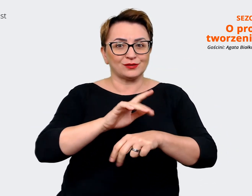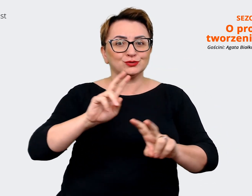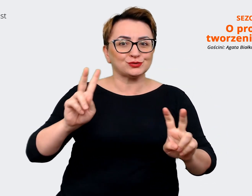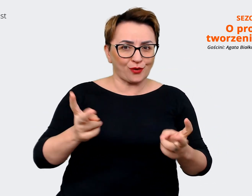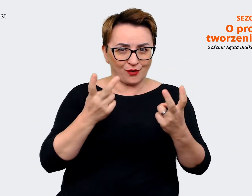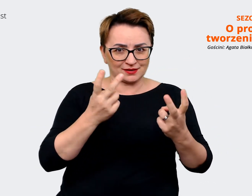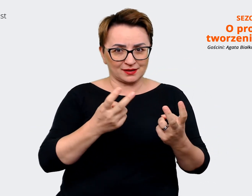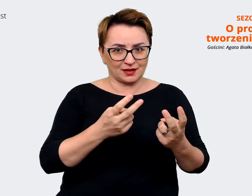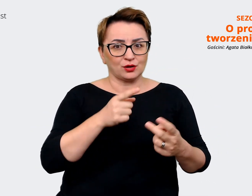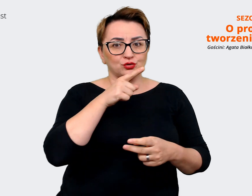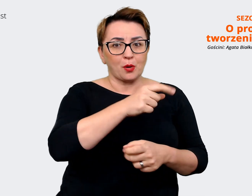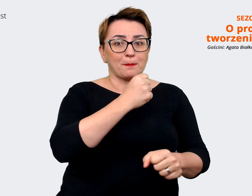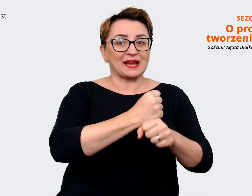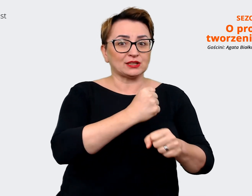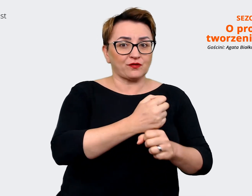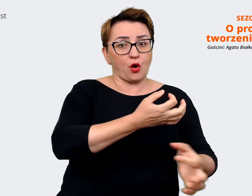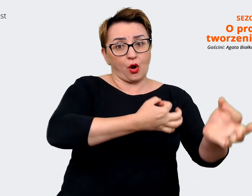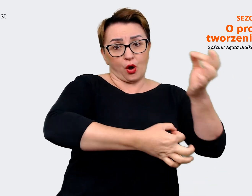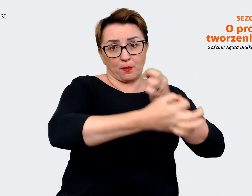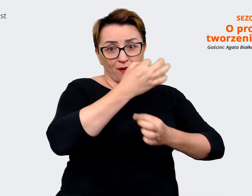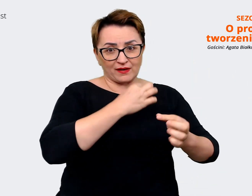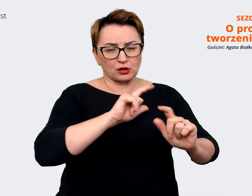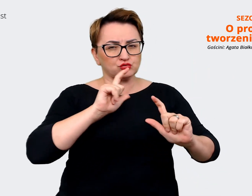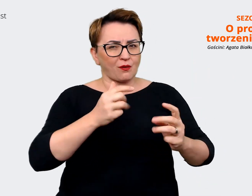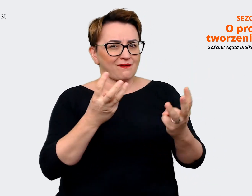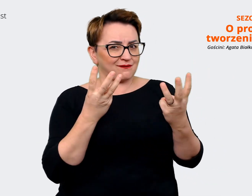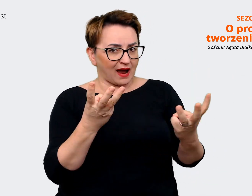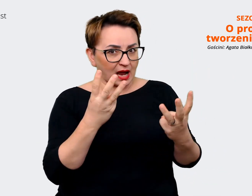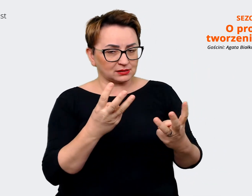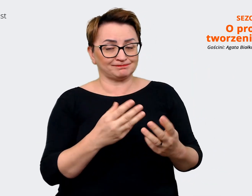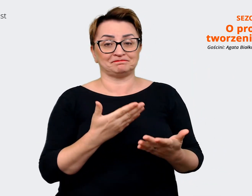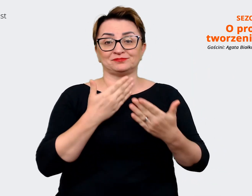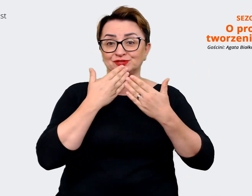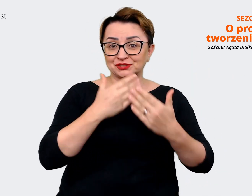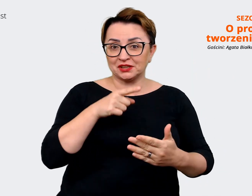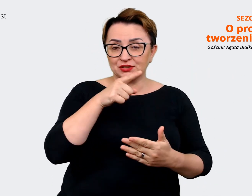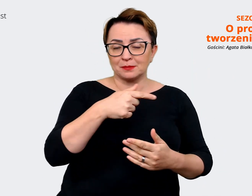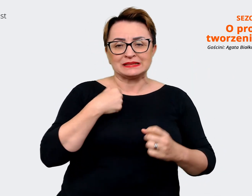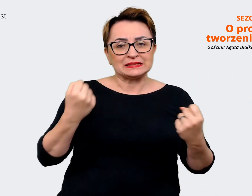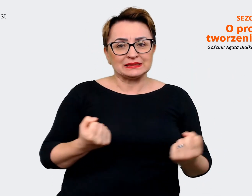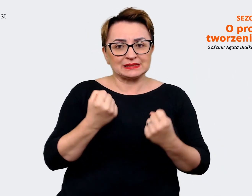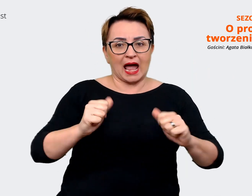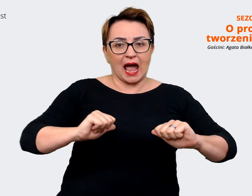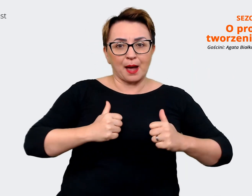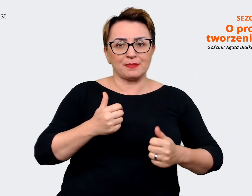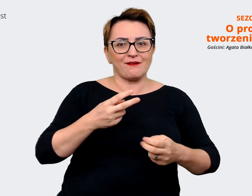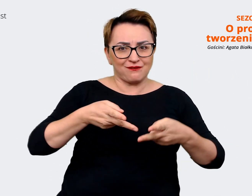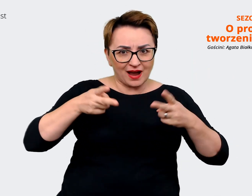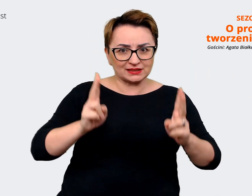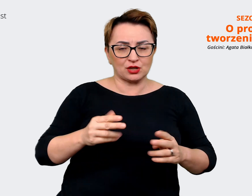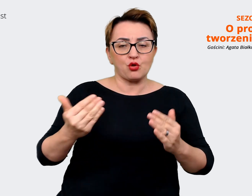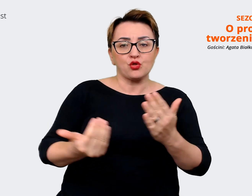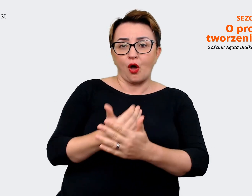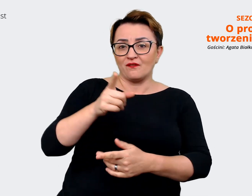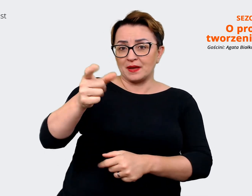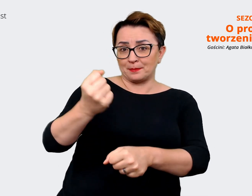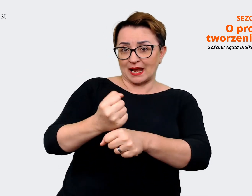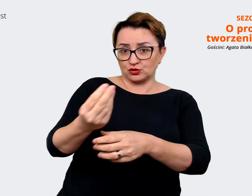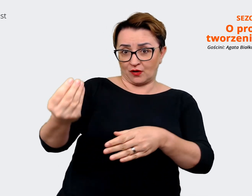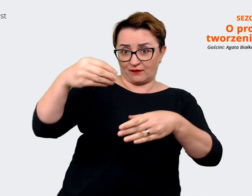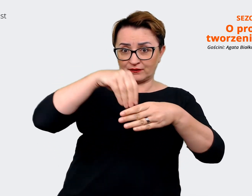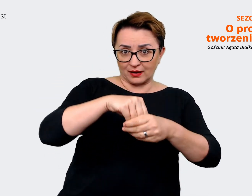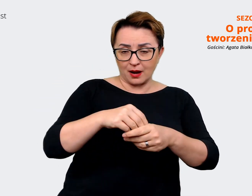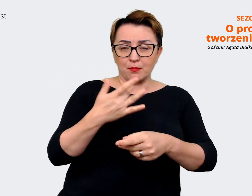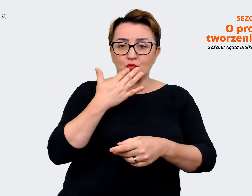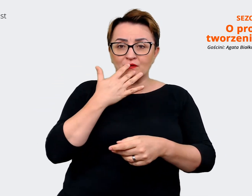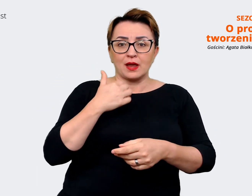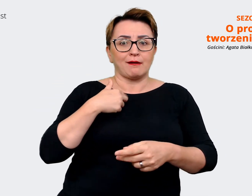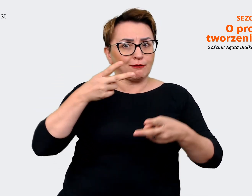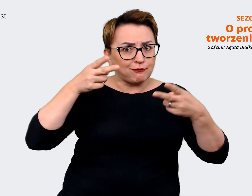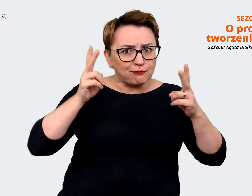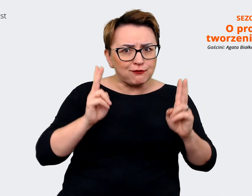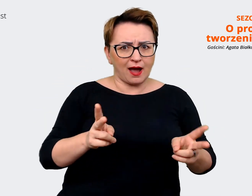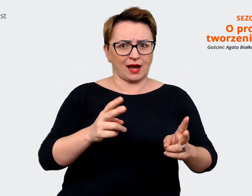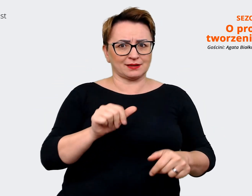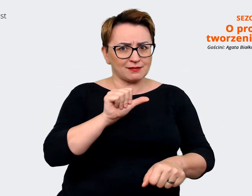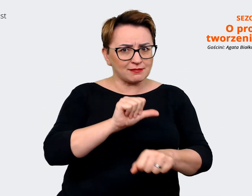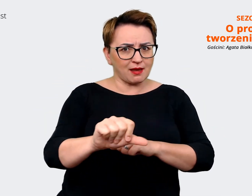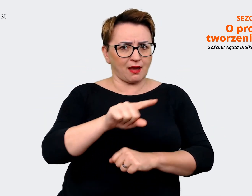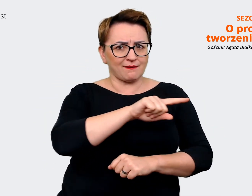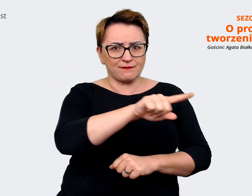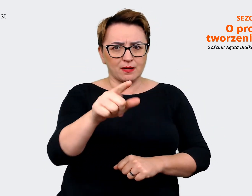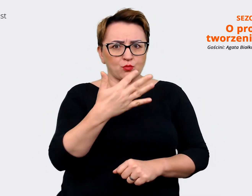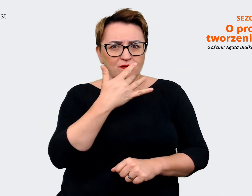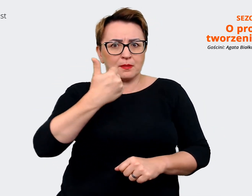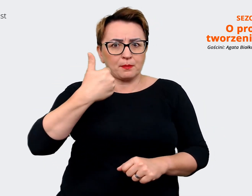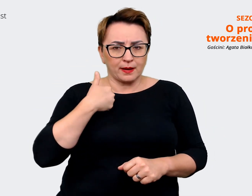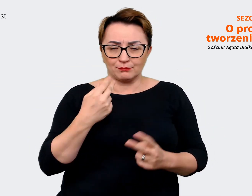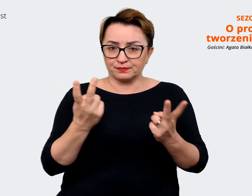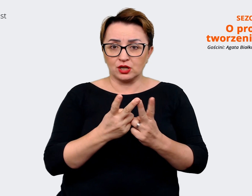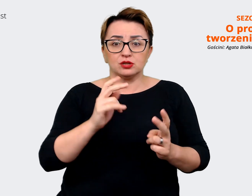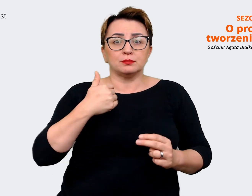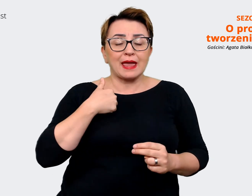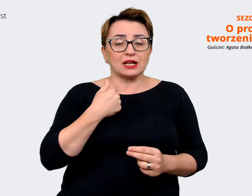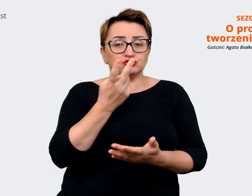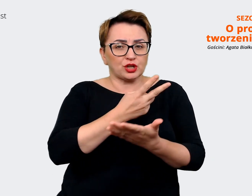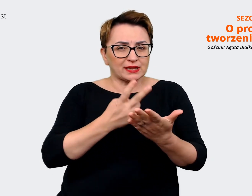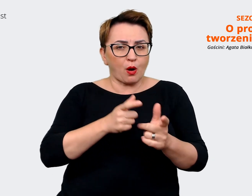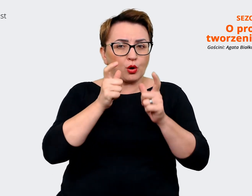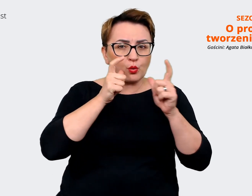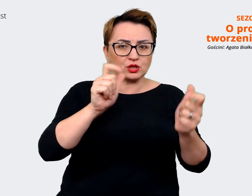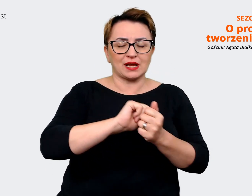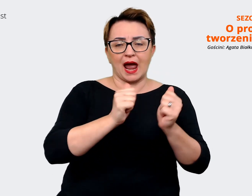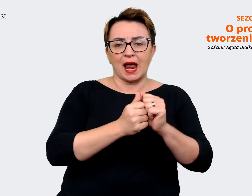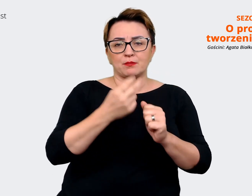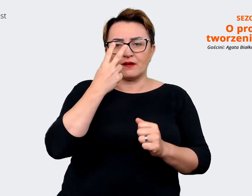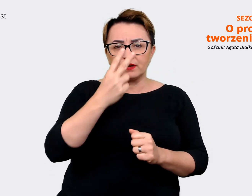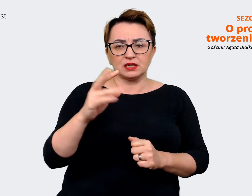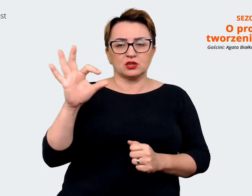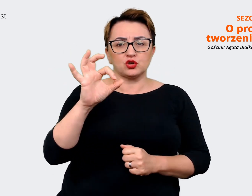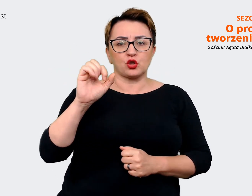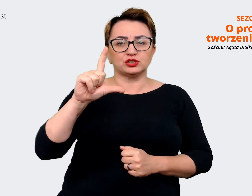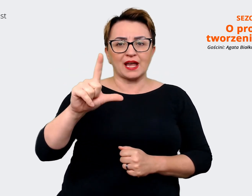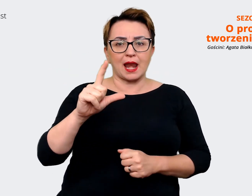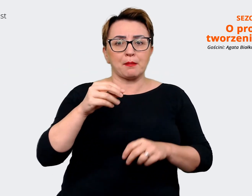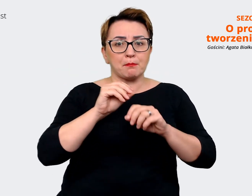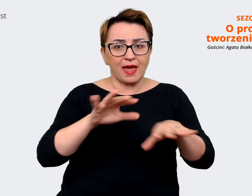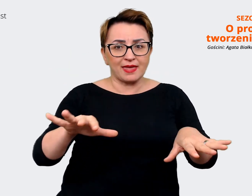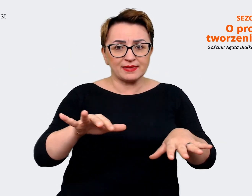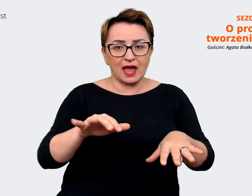Thanks to this, we strive for new employees to be able to say, "Yes, it's really true, as you say." What I read in the job posting, or what I saw on your social media, it really is true. I'm inside now and experiencing it.